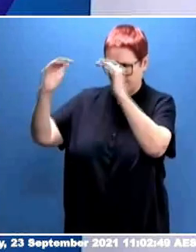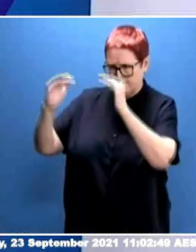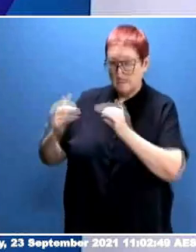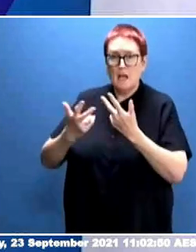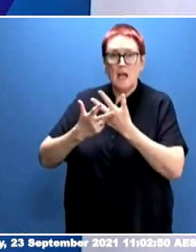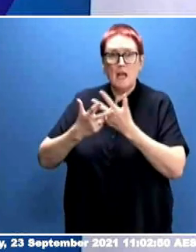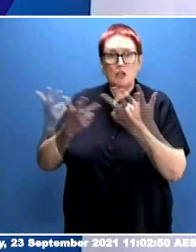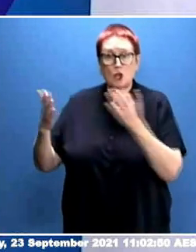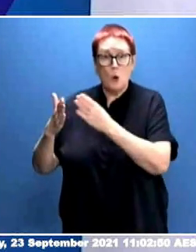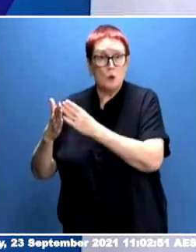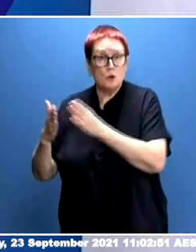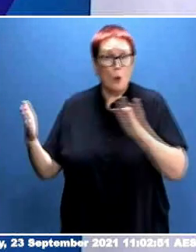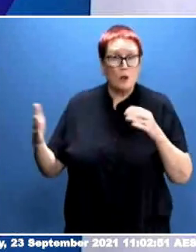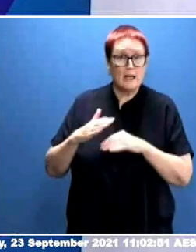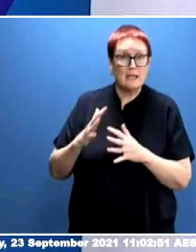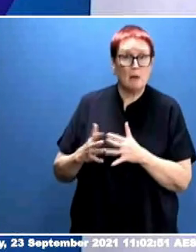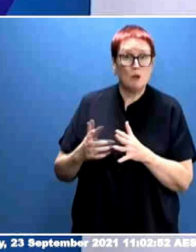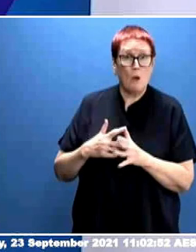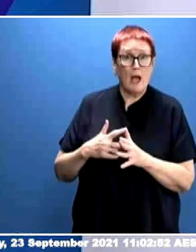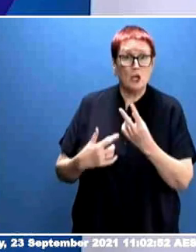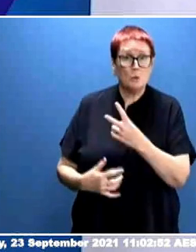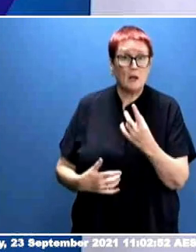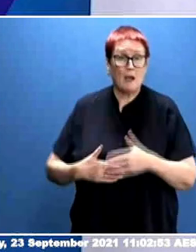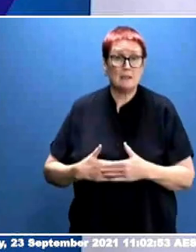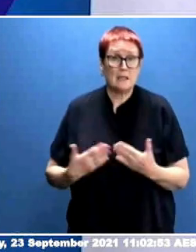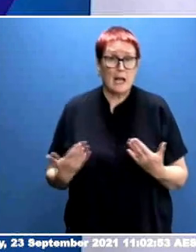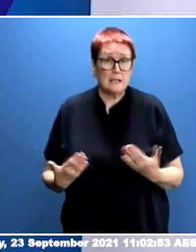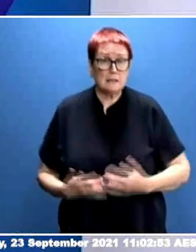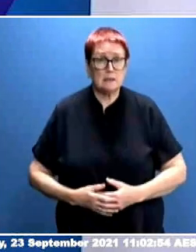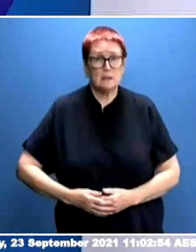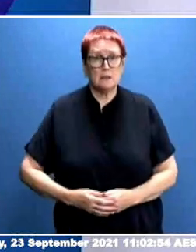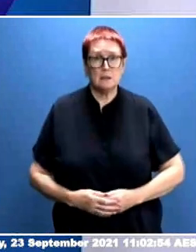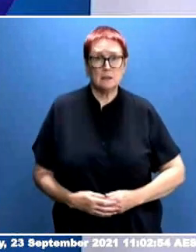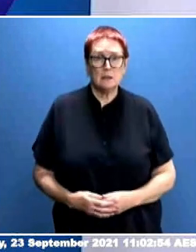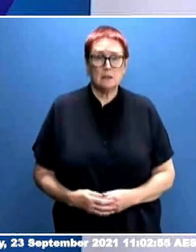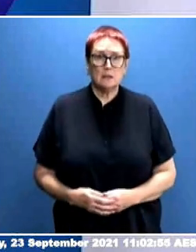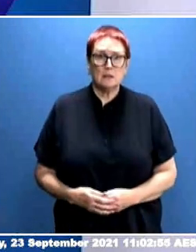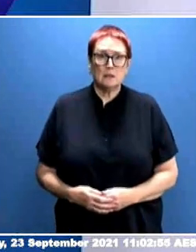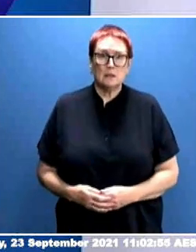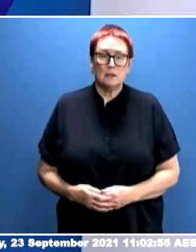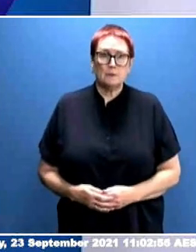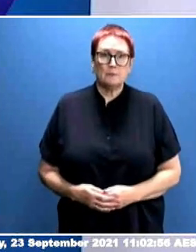in Western Australia of 21 days is markedly shorter